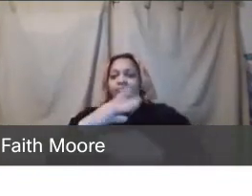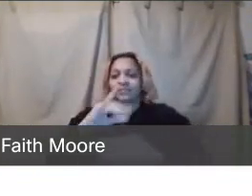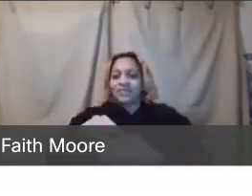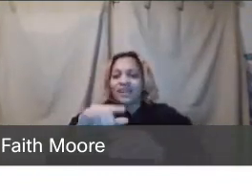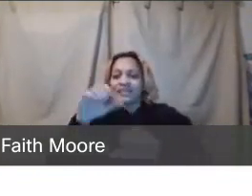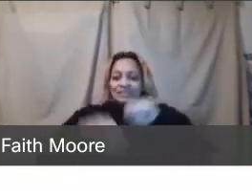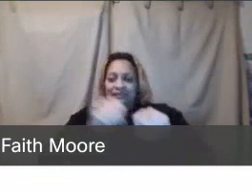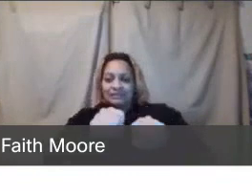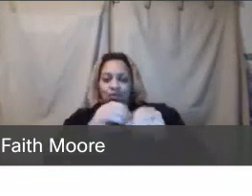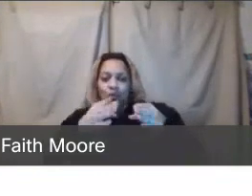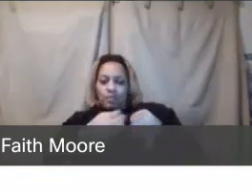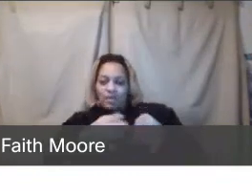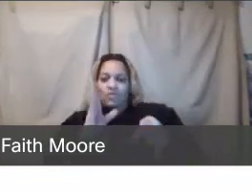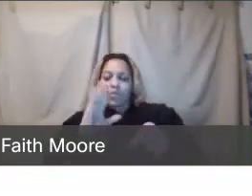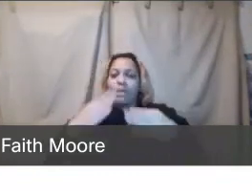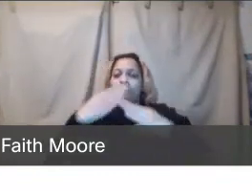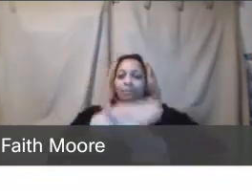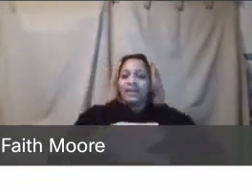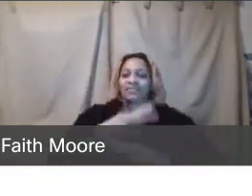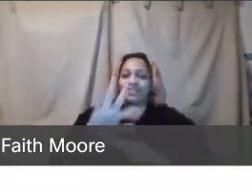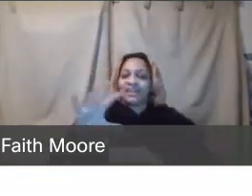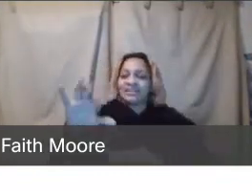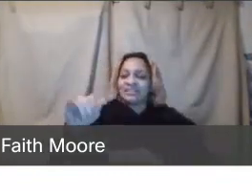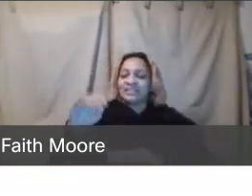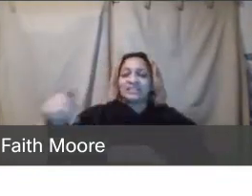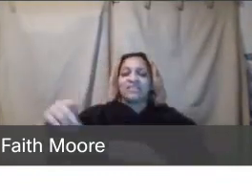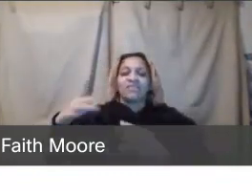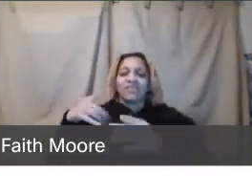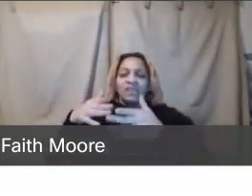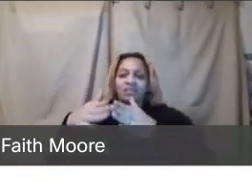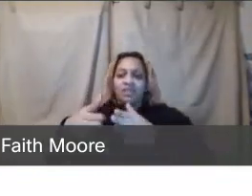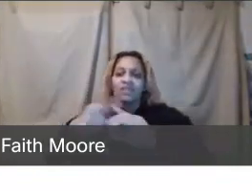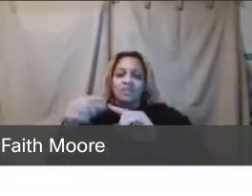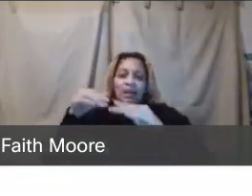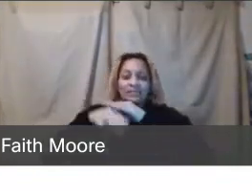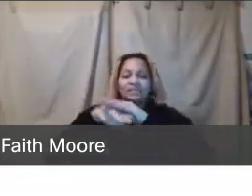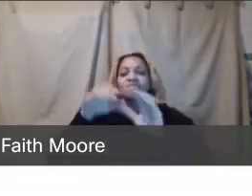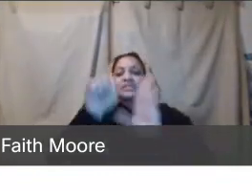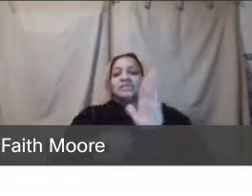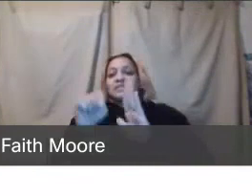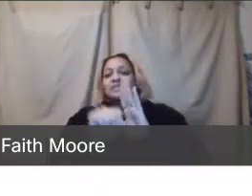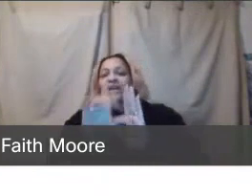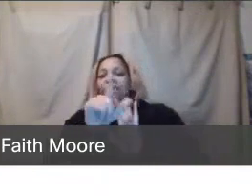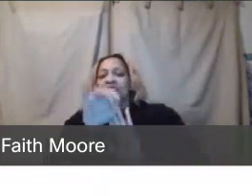So, plain from accessible from the South bound vehicle lanes, I think, between the 2.